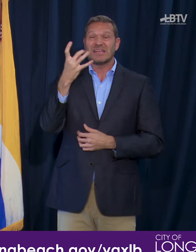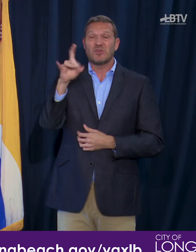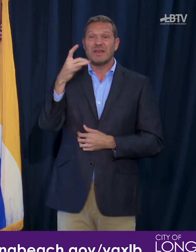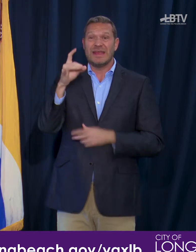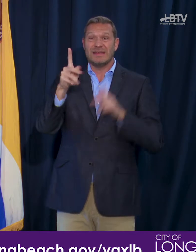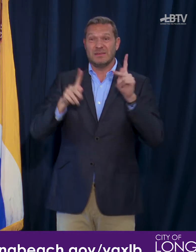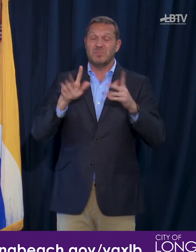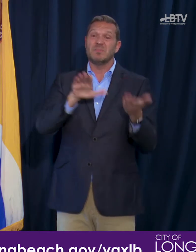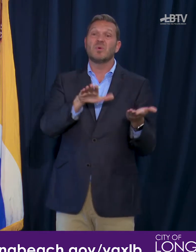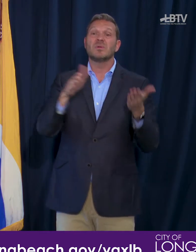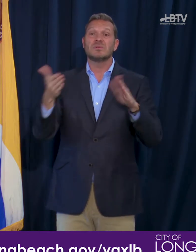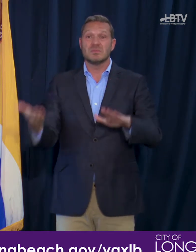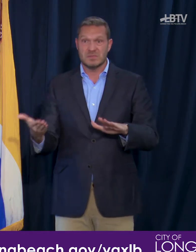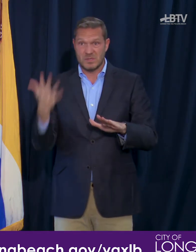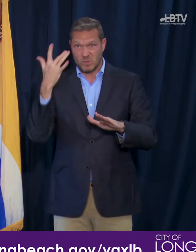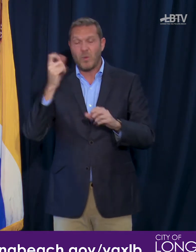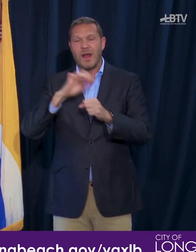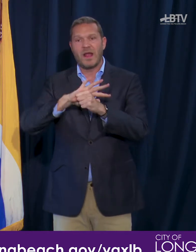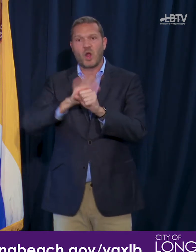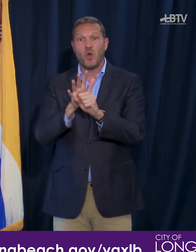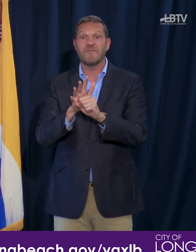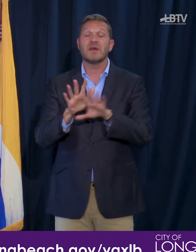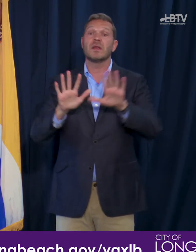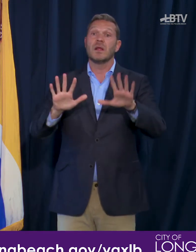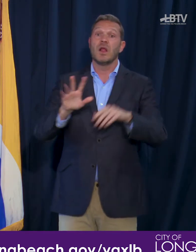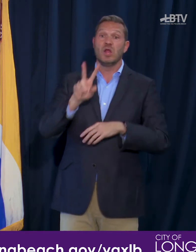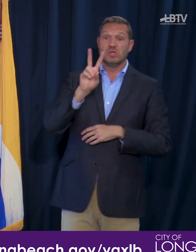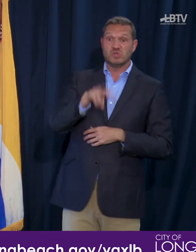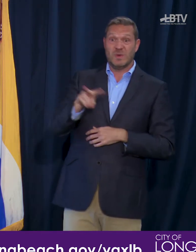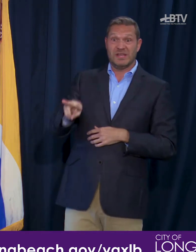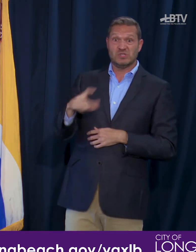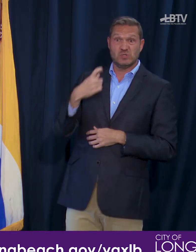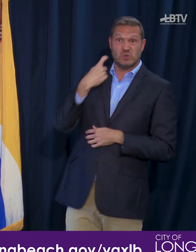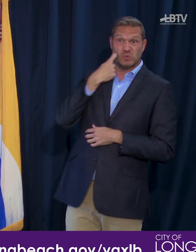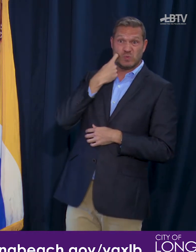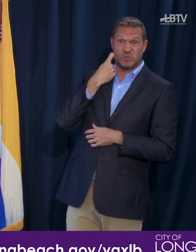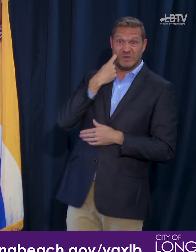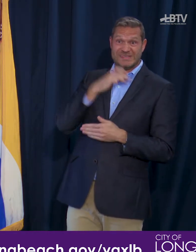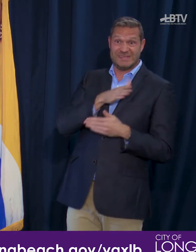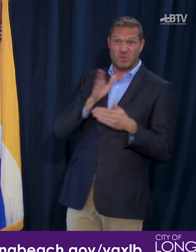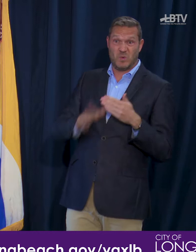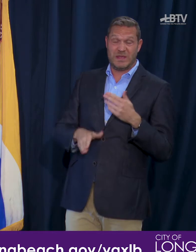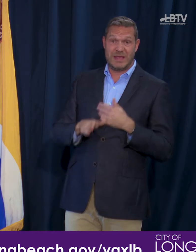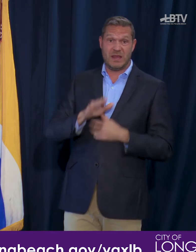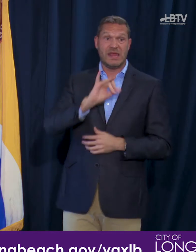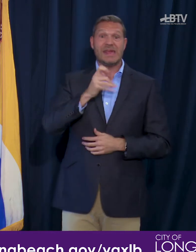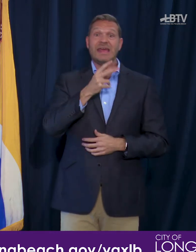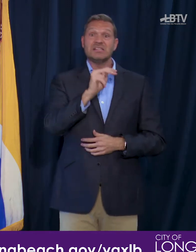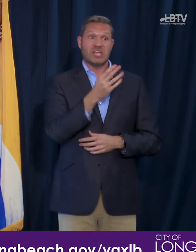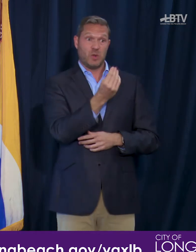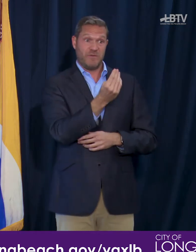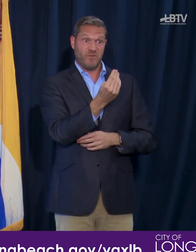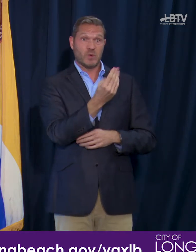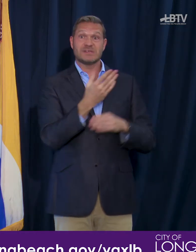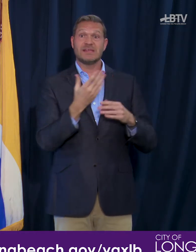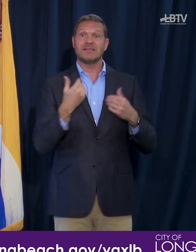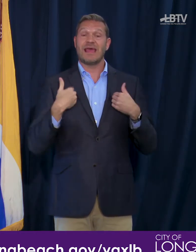22 of these were over the weekend so on January 14th, we had crossed the 500 death mark and